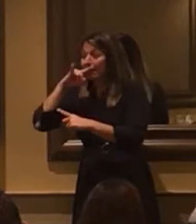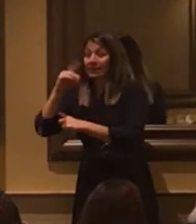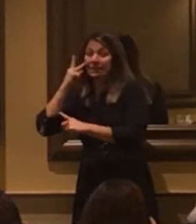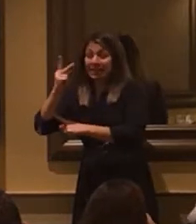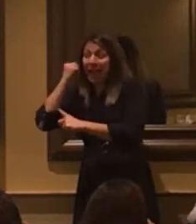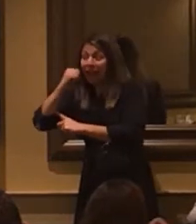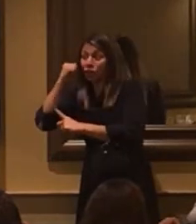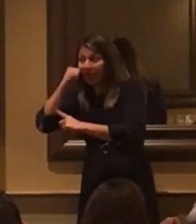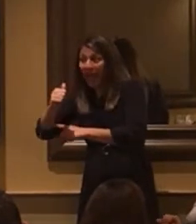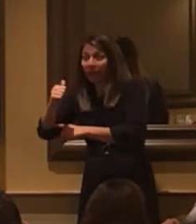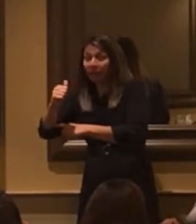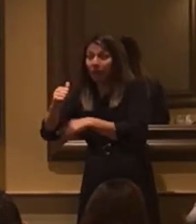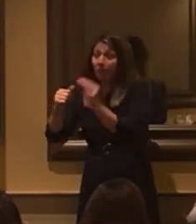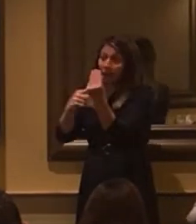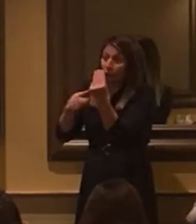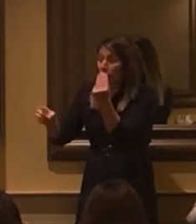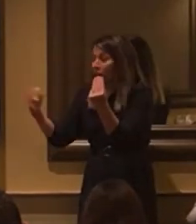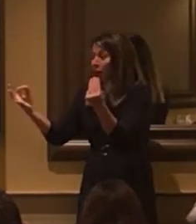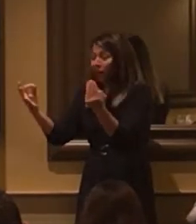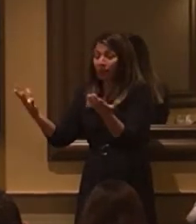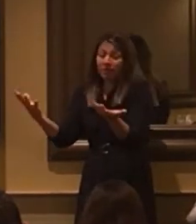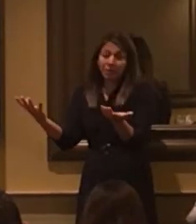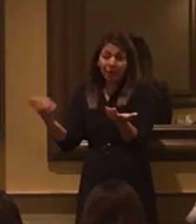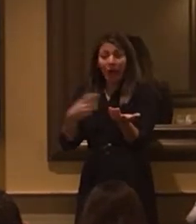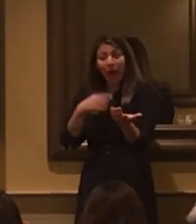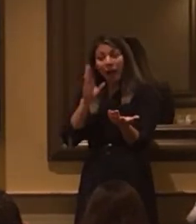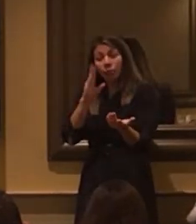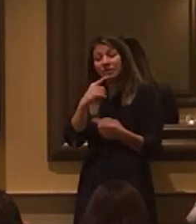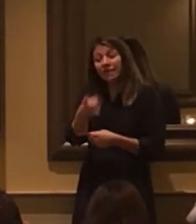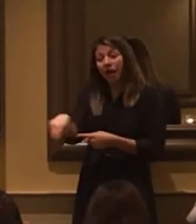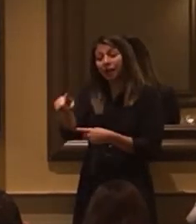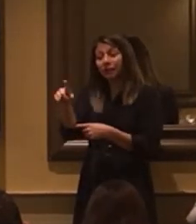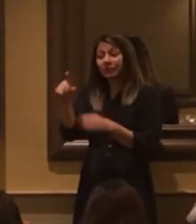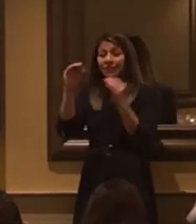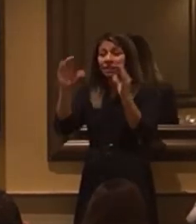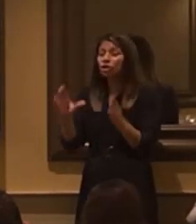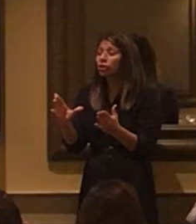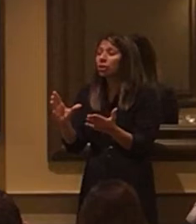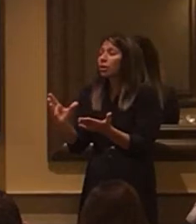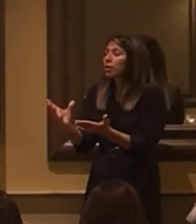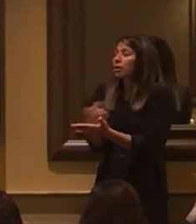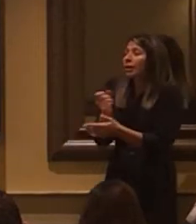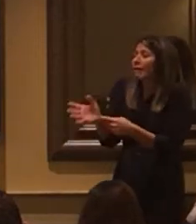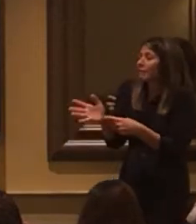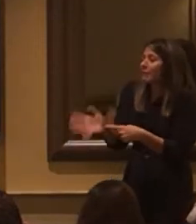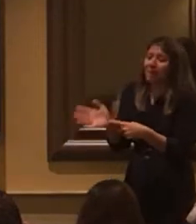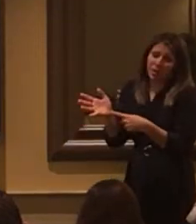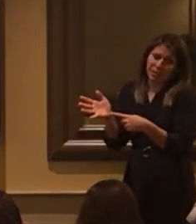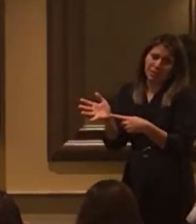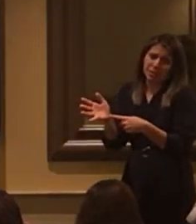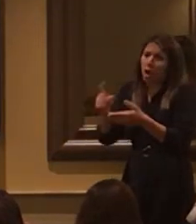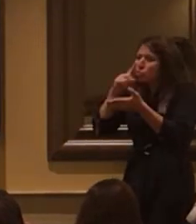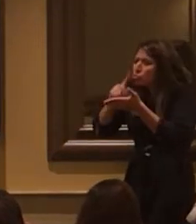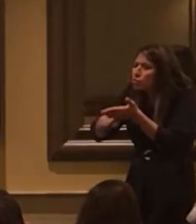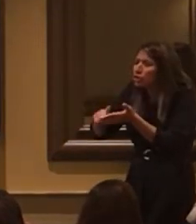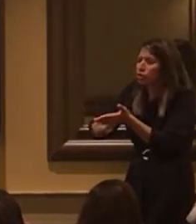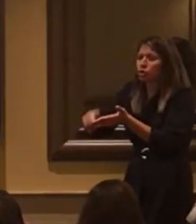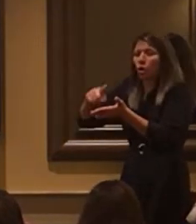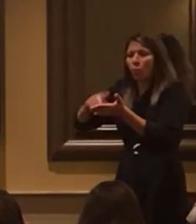take five minutes of their day, really research what it's like for that kid